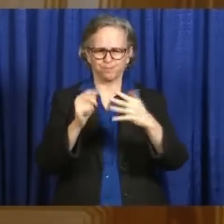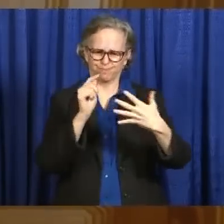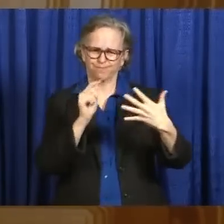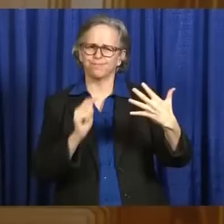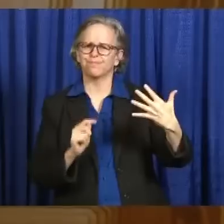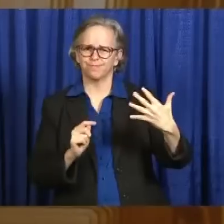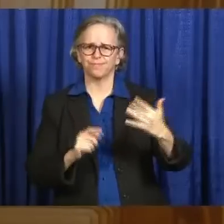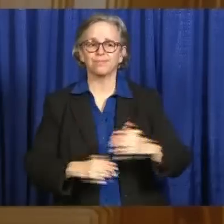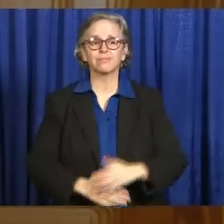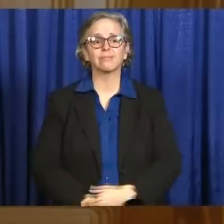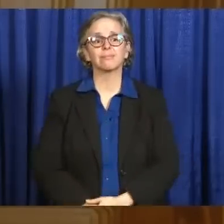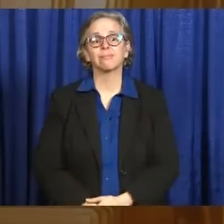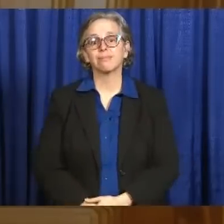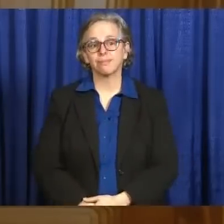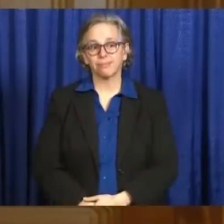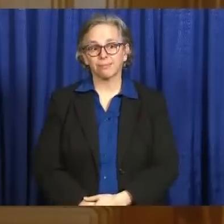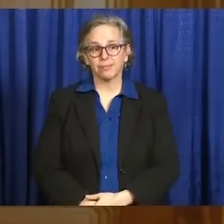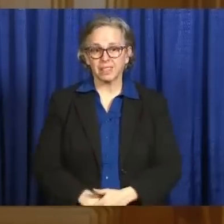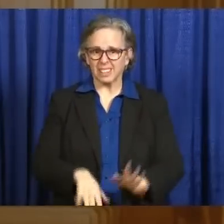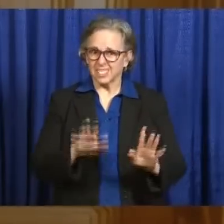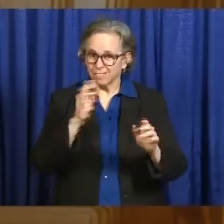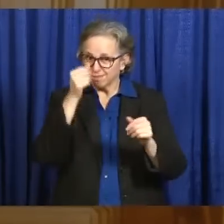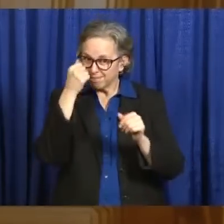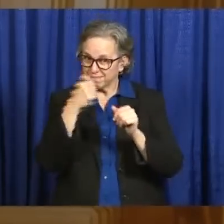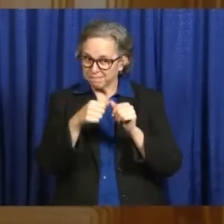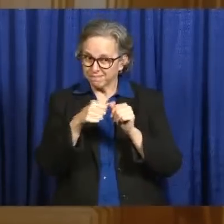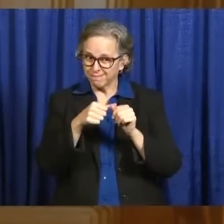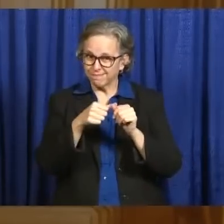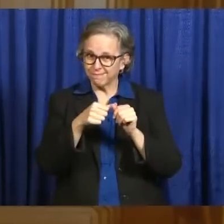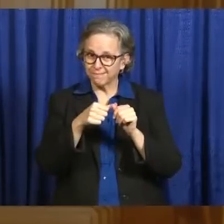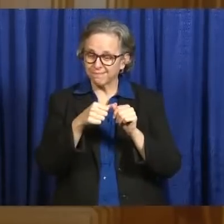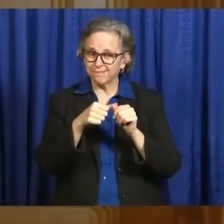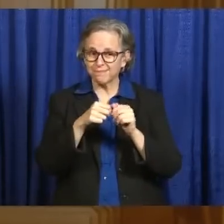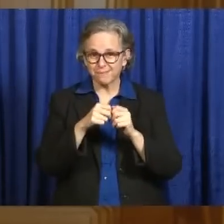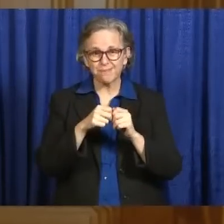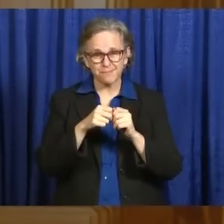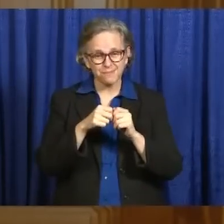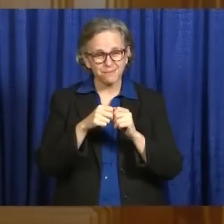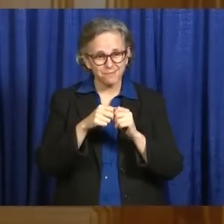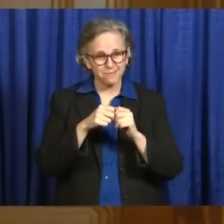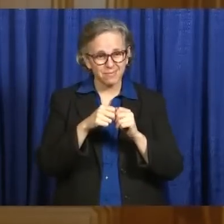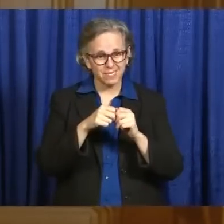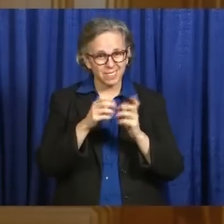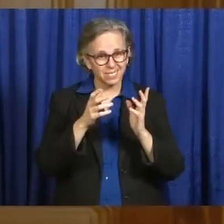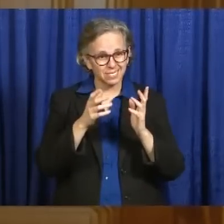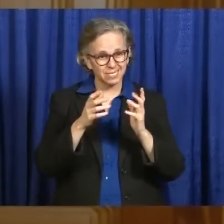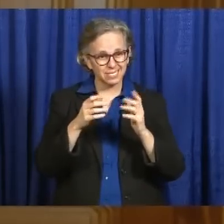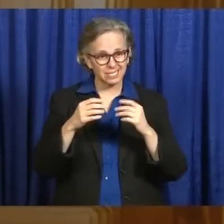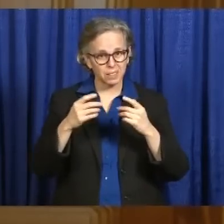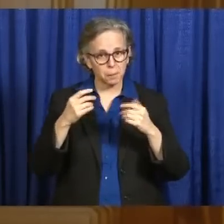TODAY. A COUPLE OF THINGS TO START.